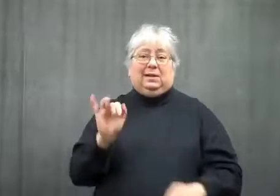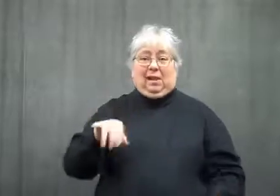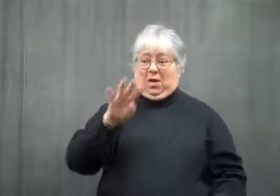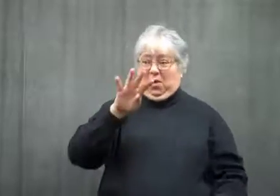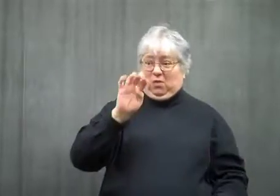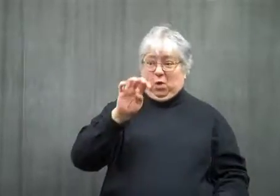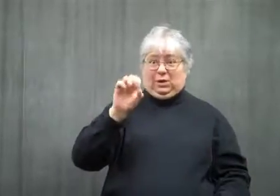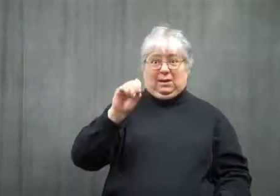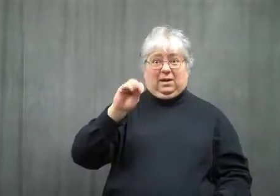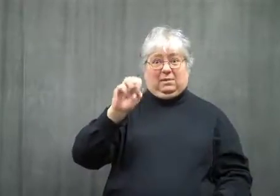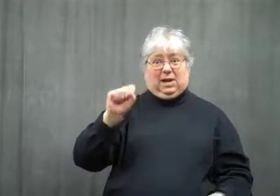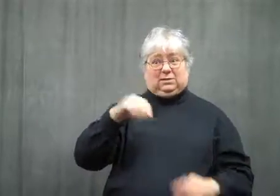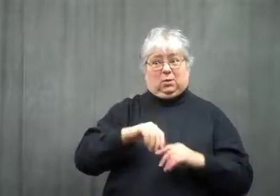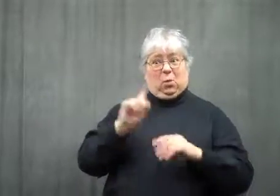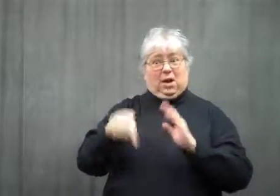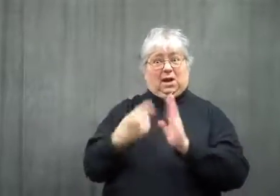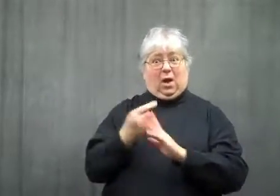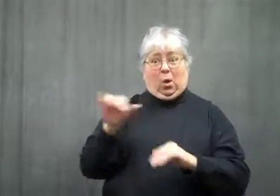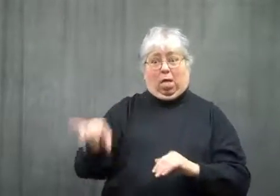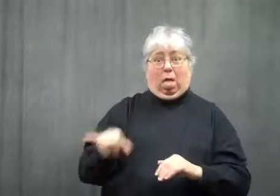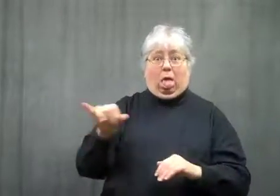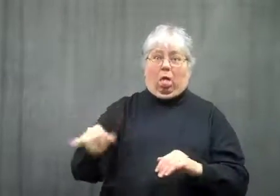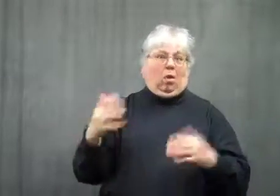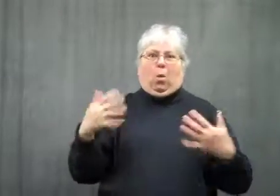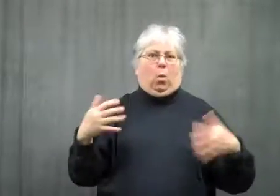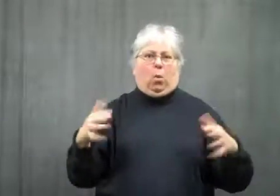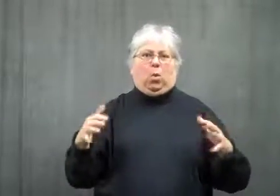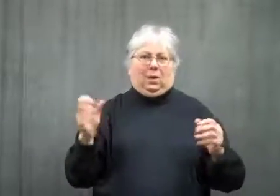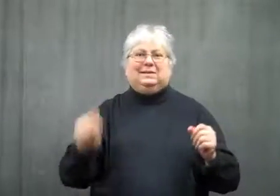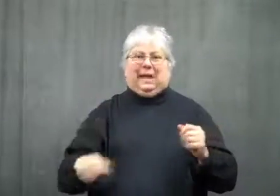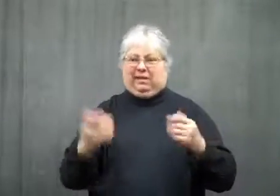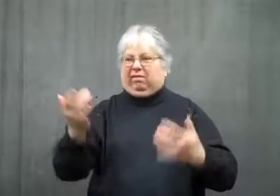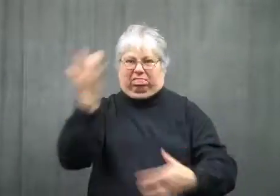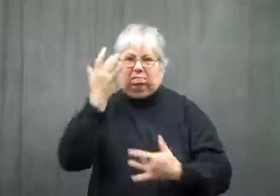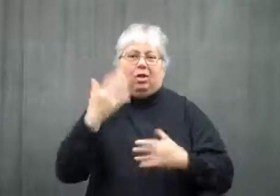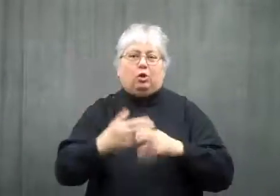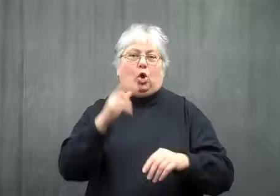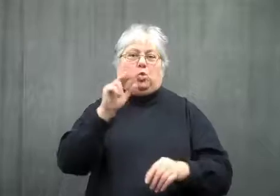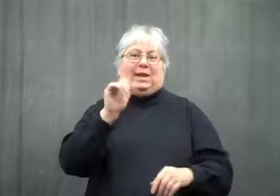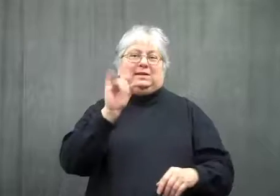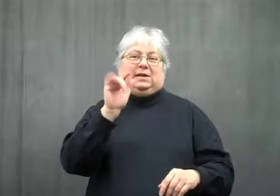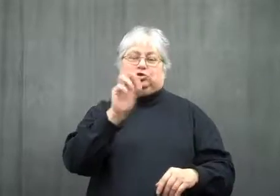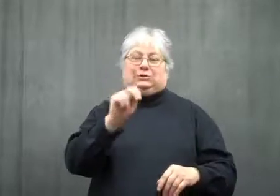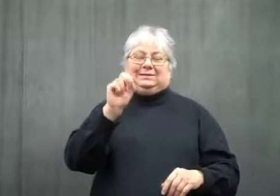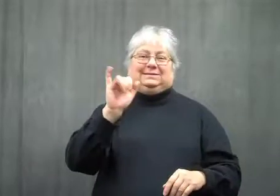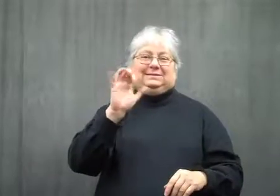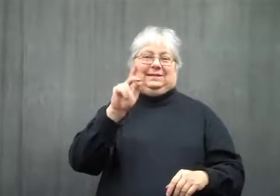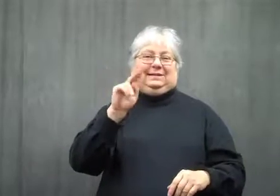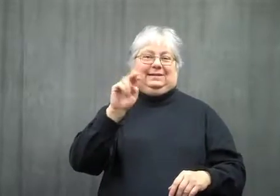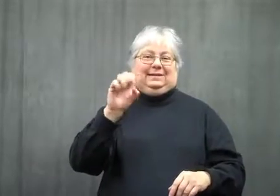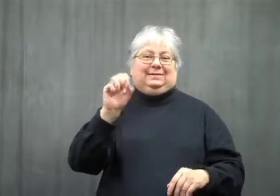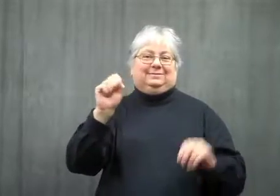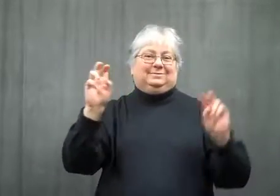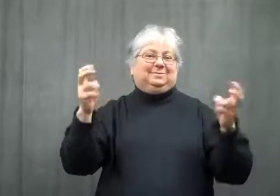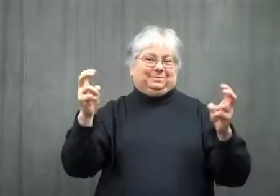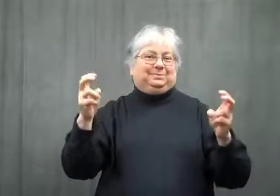Prolonged exposure to 400 milliseverts can result in "radiation sickness."